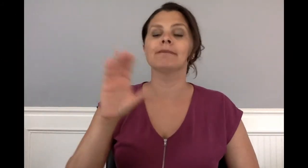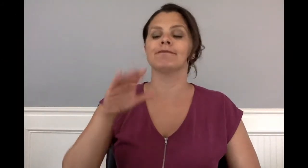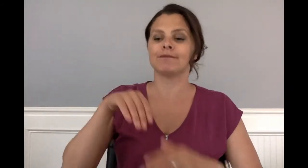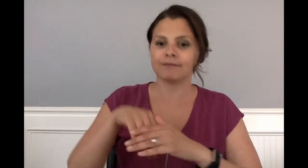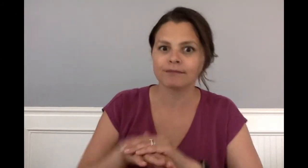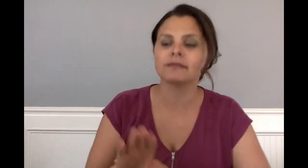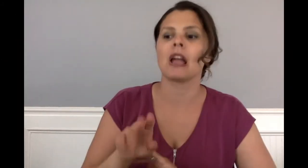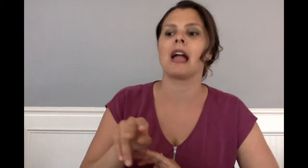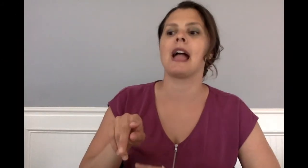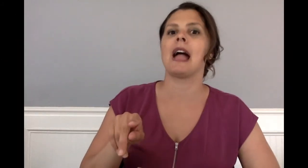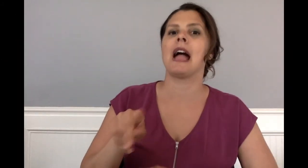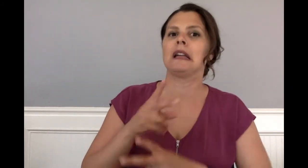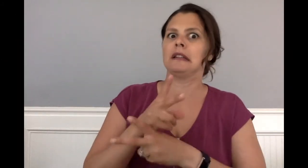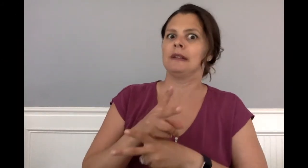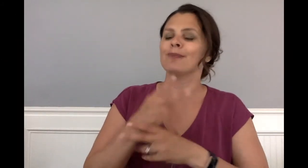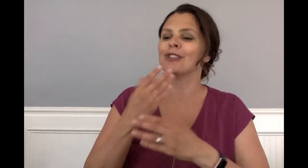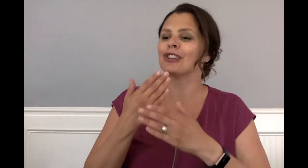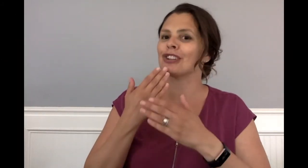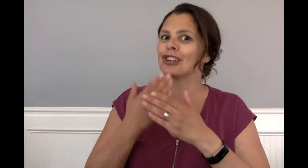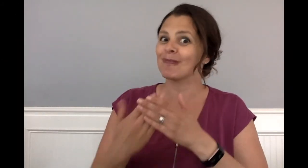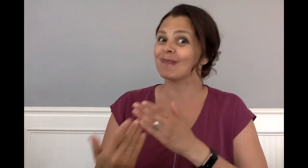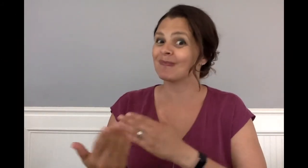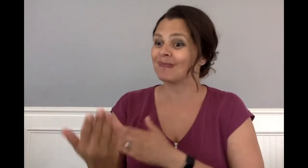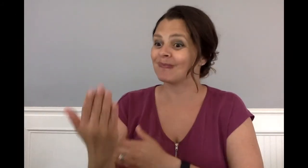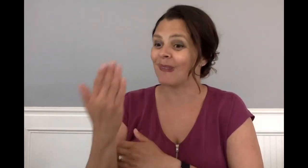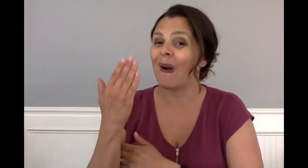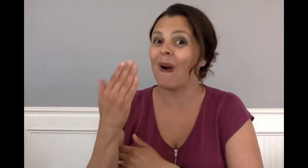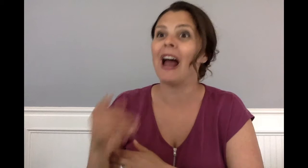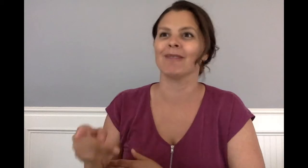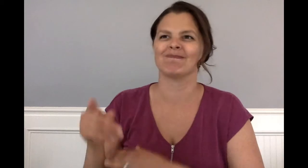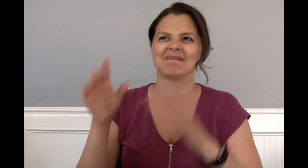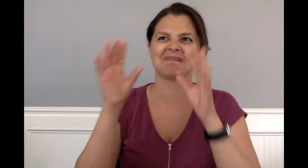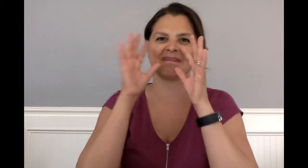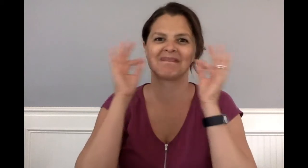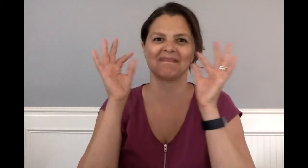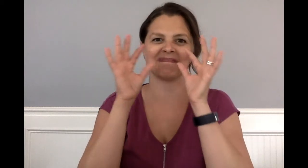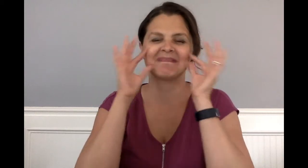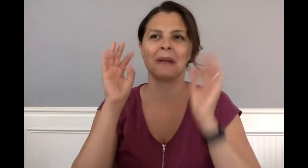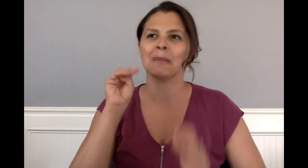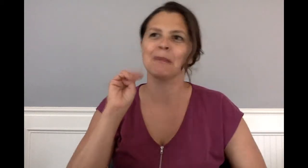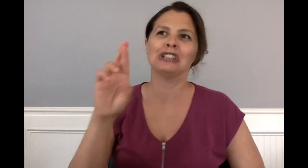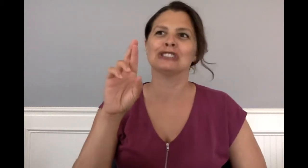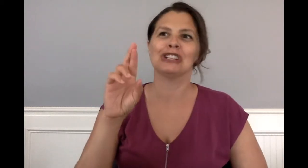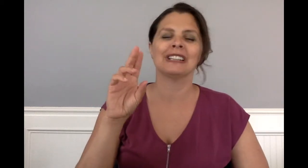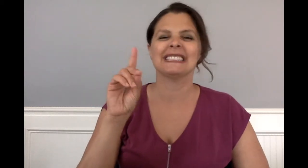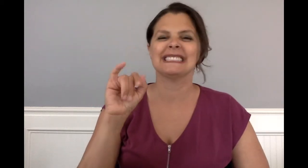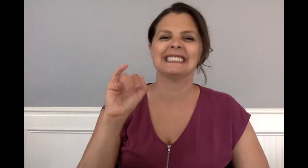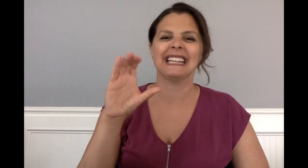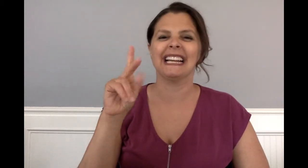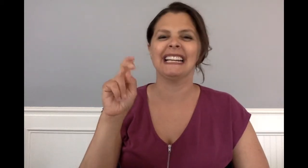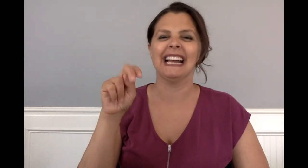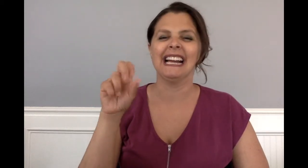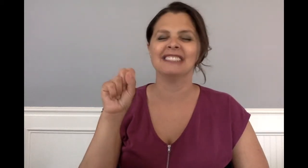Charlie said a careful “Good morning” to the cat when he entered the library.